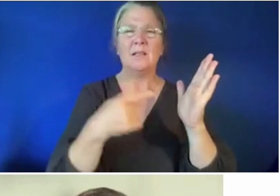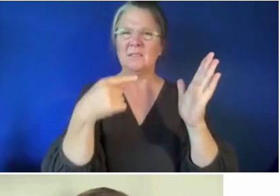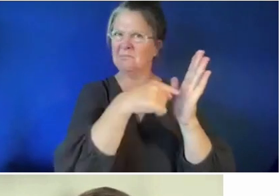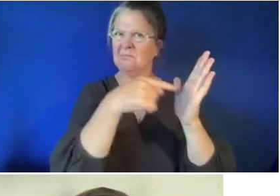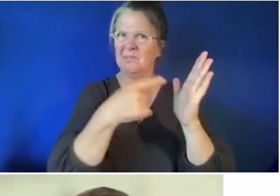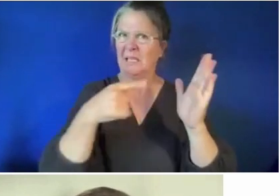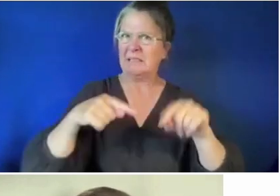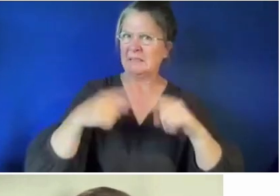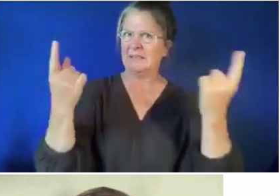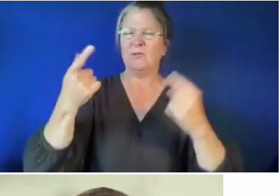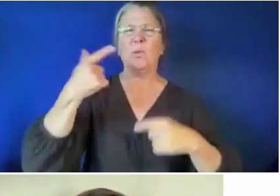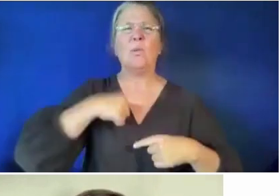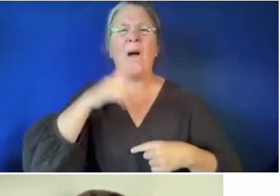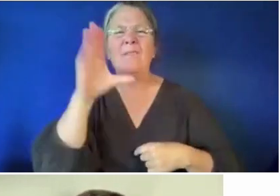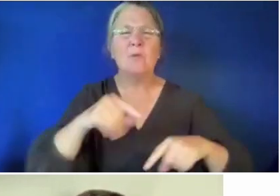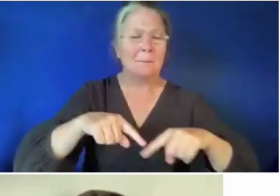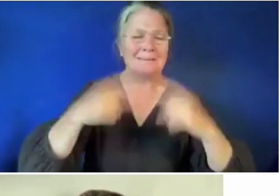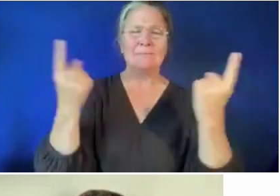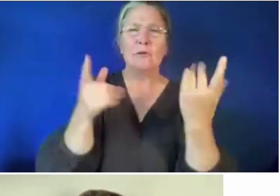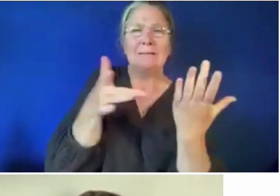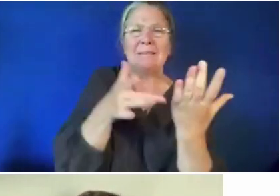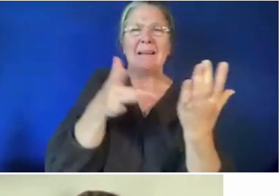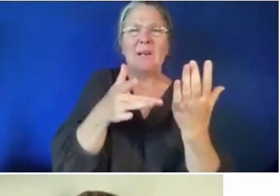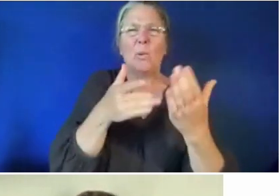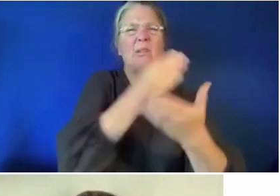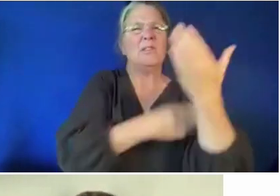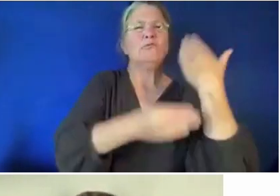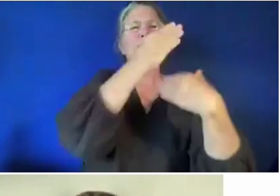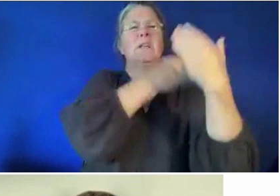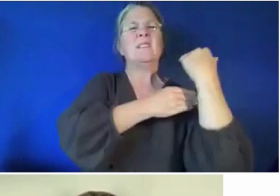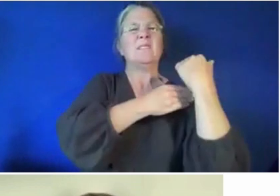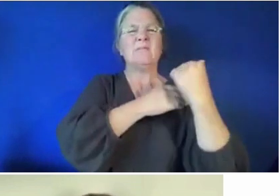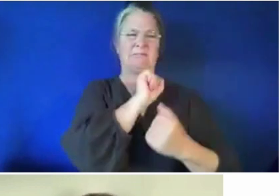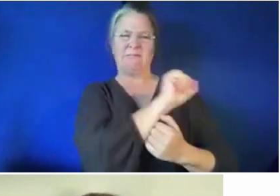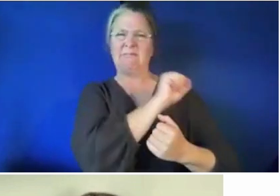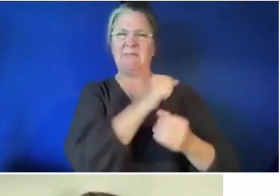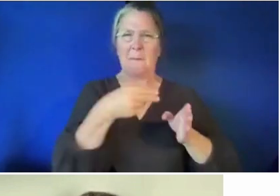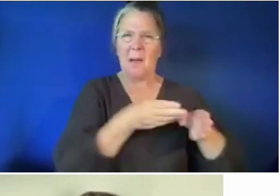and machinery of government changes and just reflecting on the experience